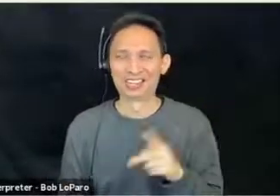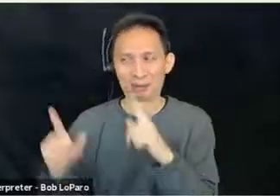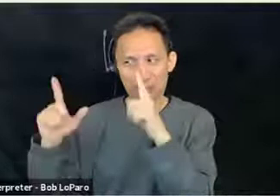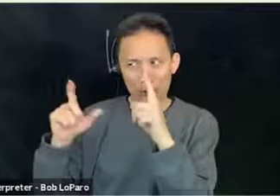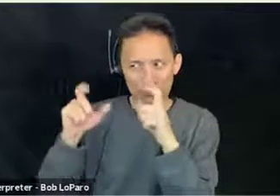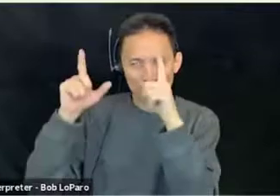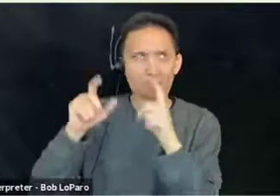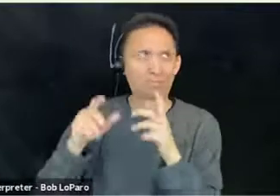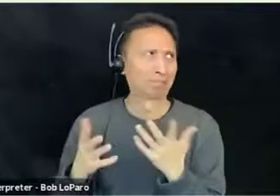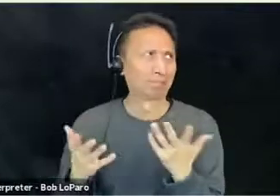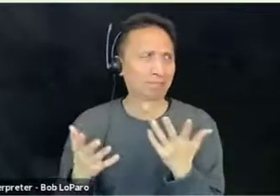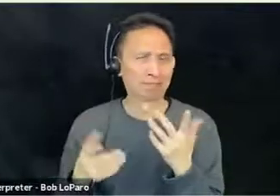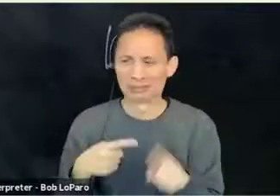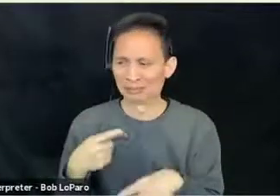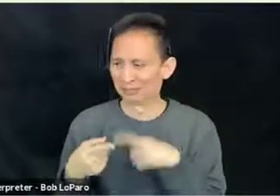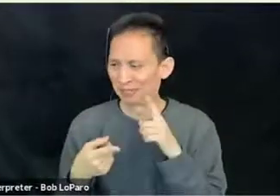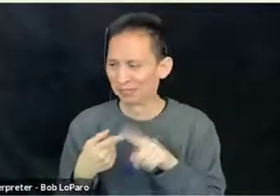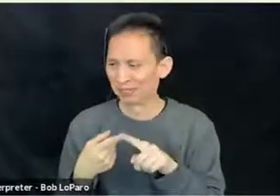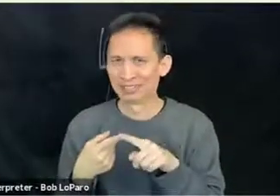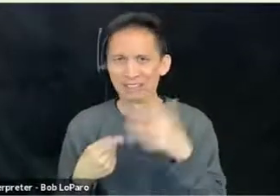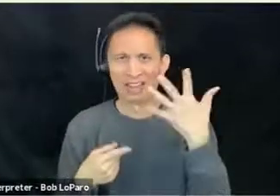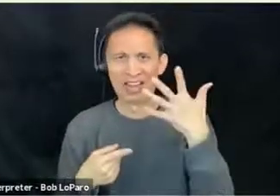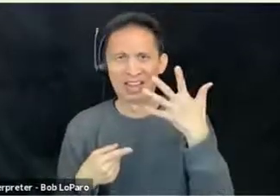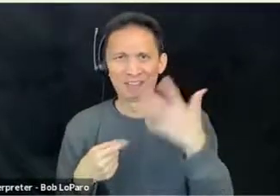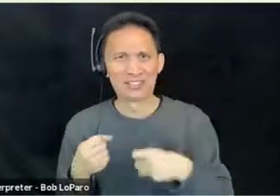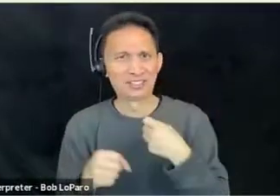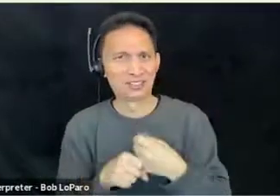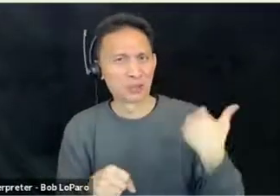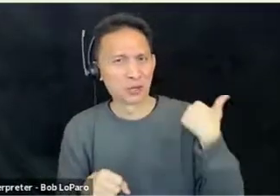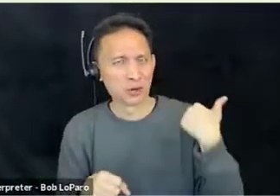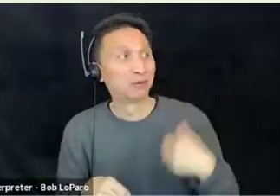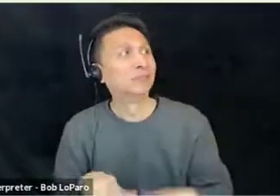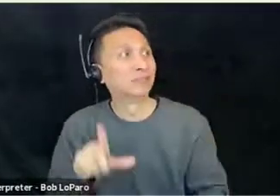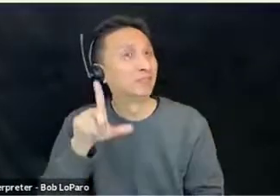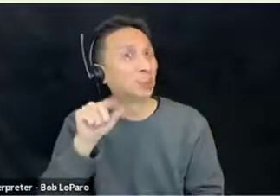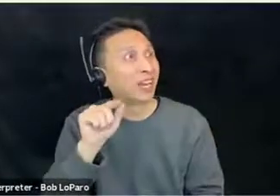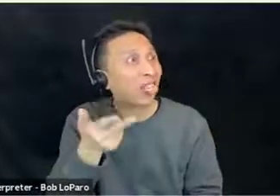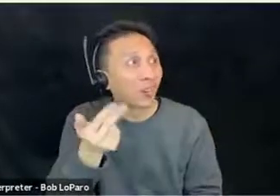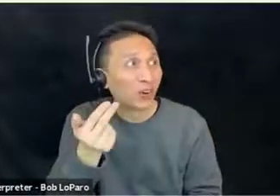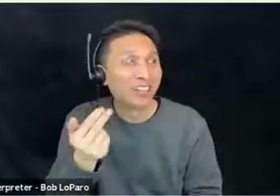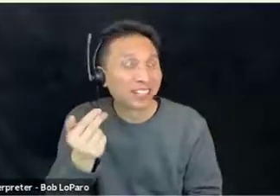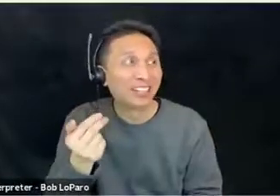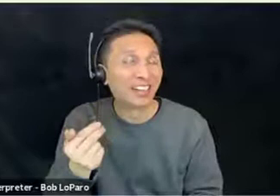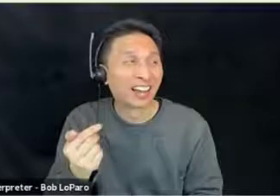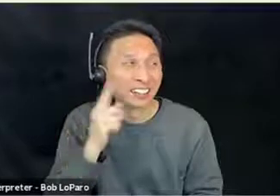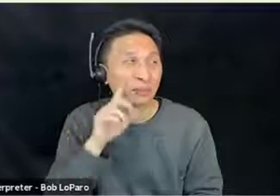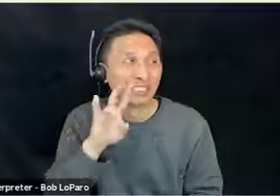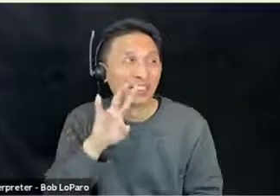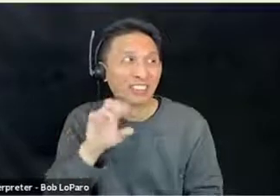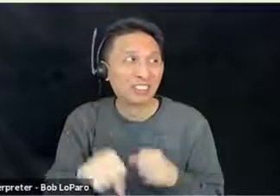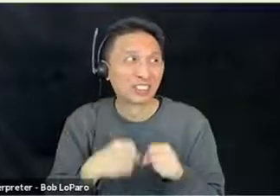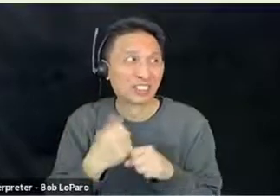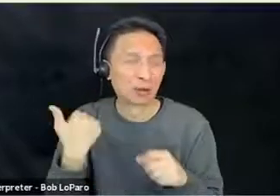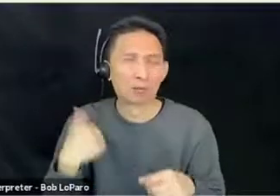gosh, what was that Katie? Five years ago maybe? [Katie] 2013, I think it was seven years ago, brace yourself. - Wow.